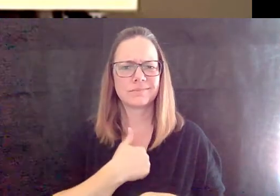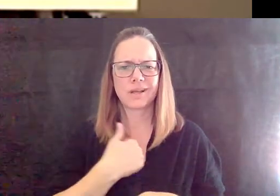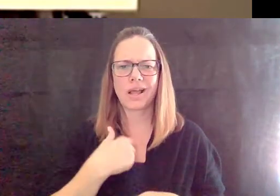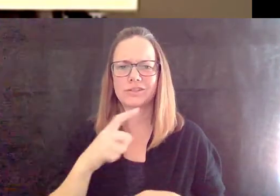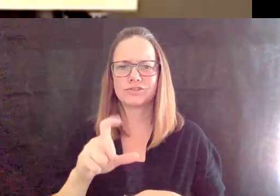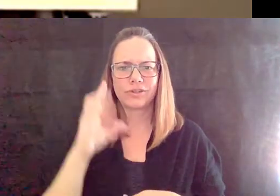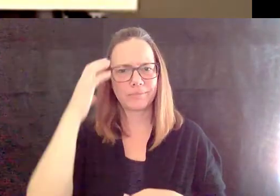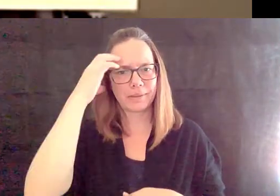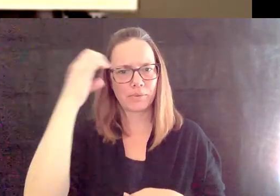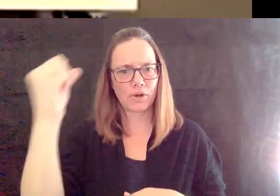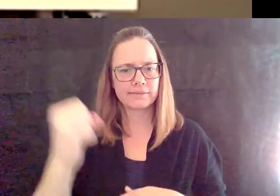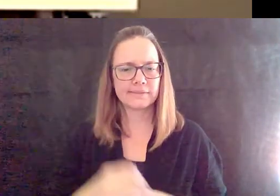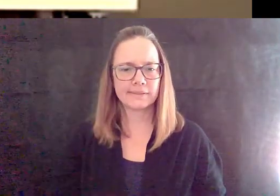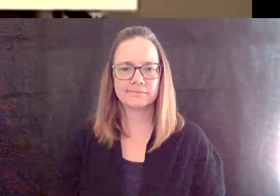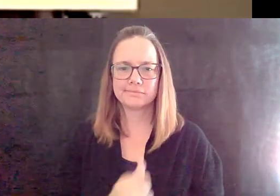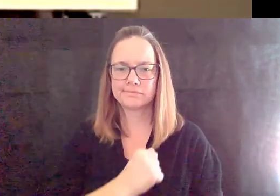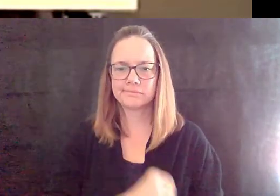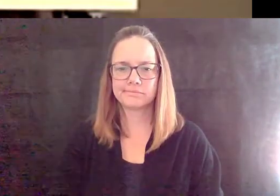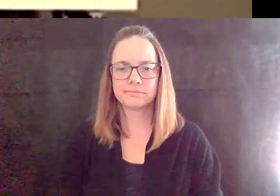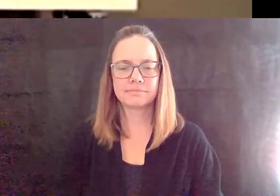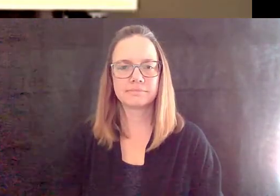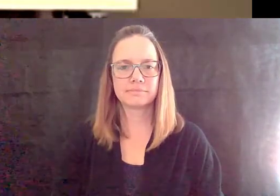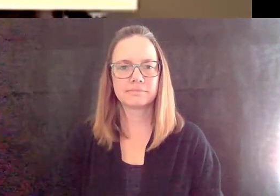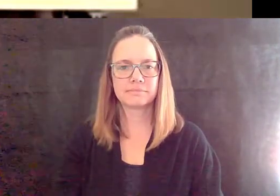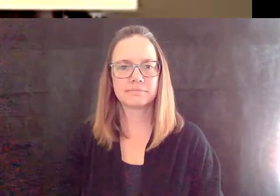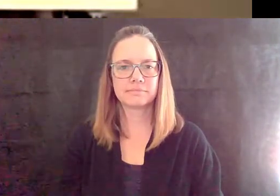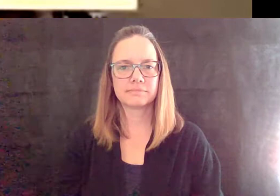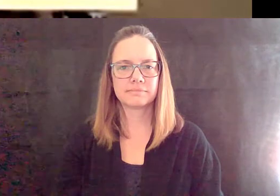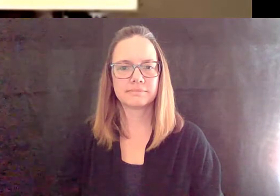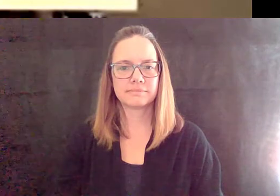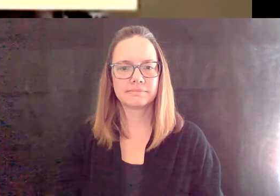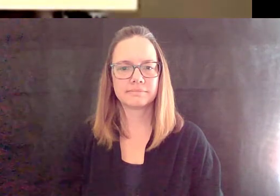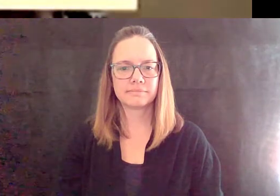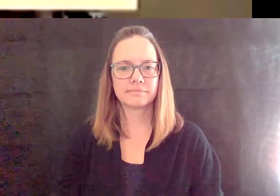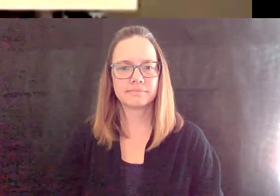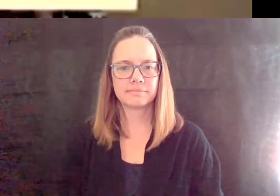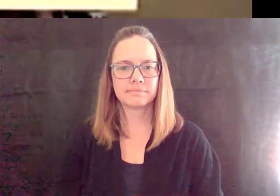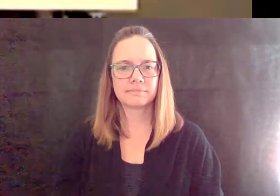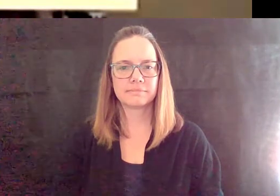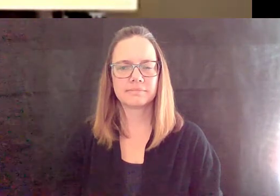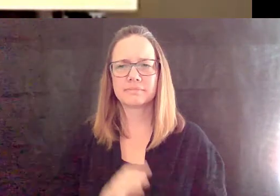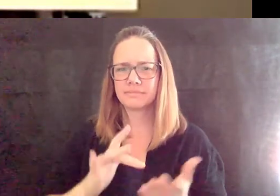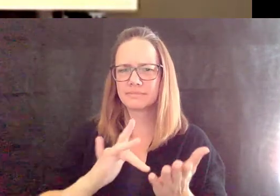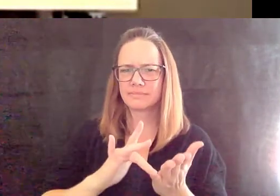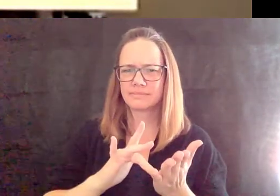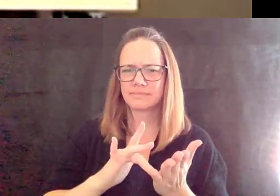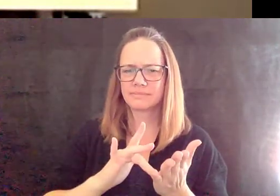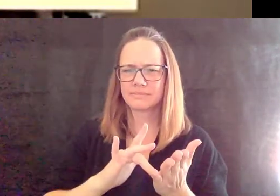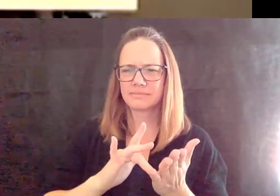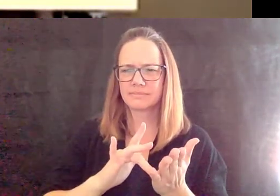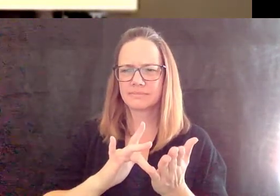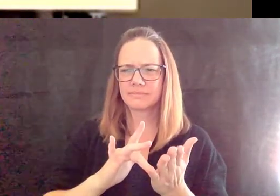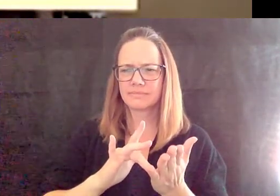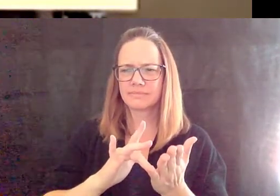I should have had this totally memorized. The-- is it the medications list? Should-- Sign a form.